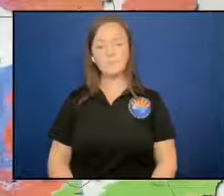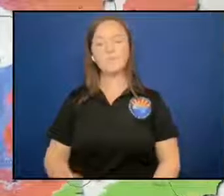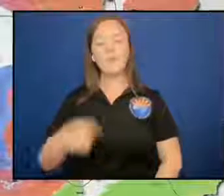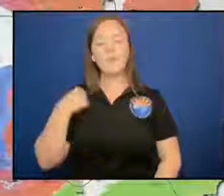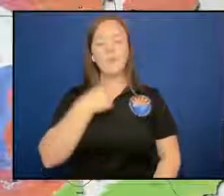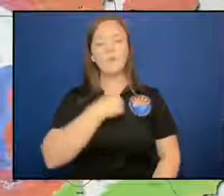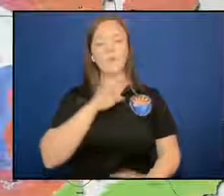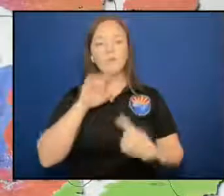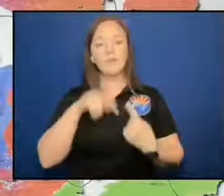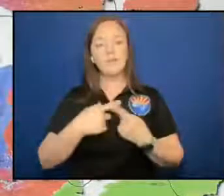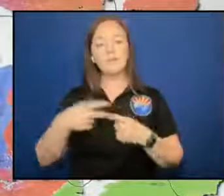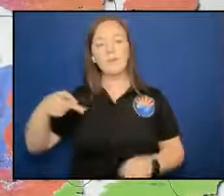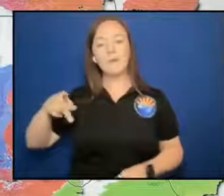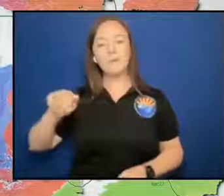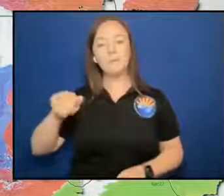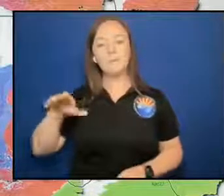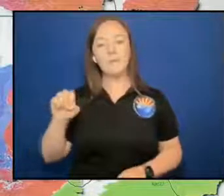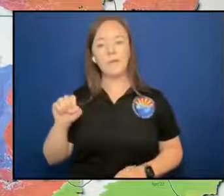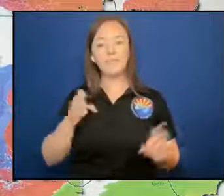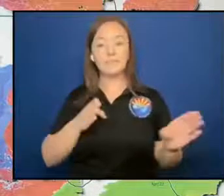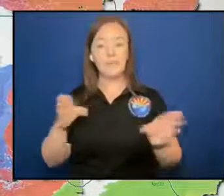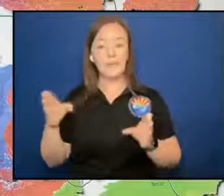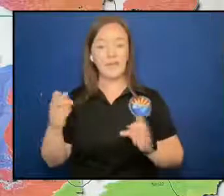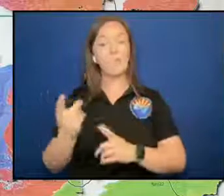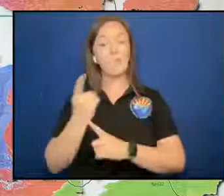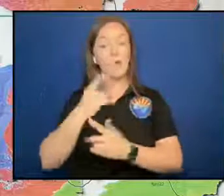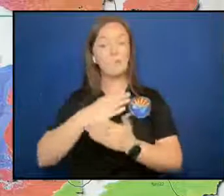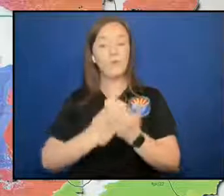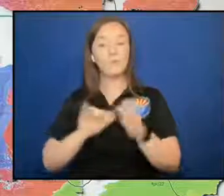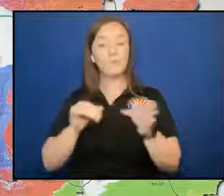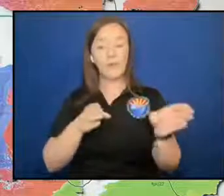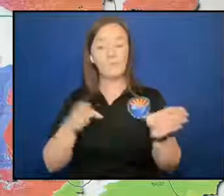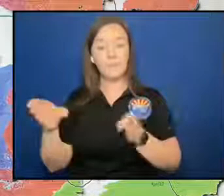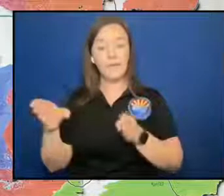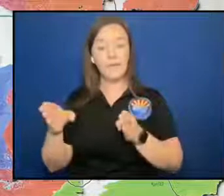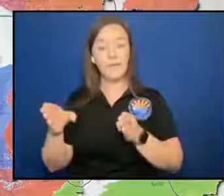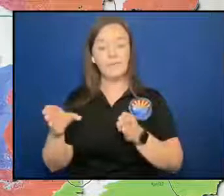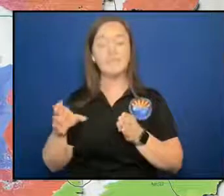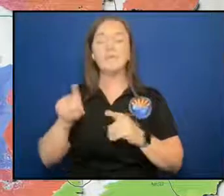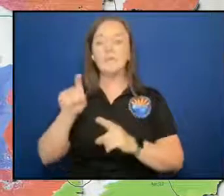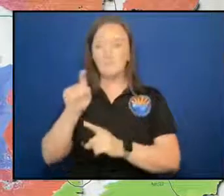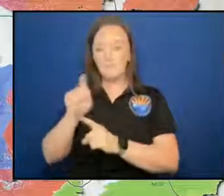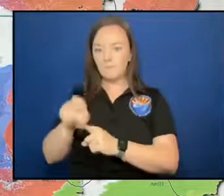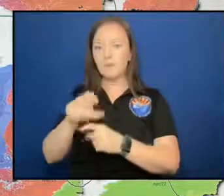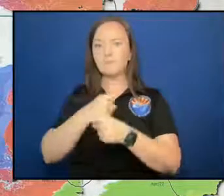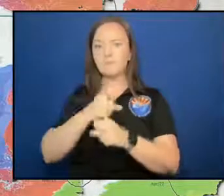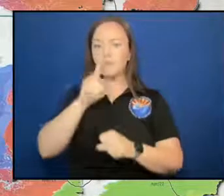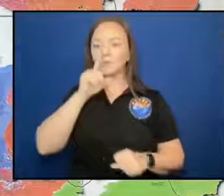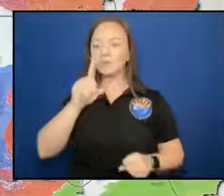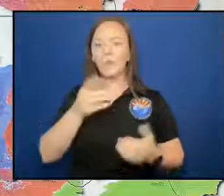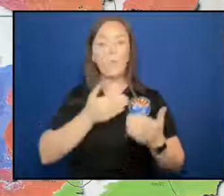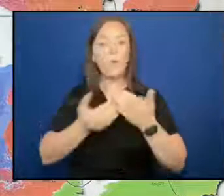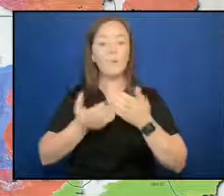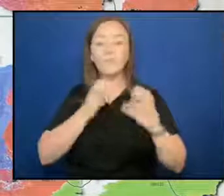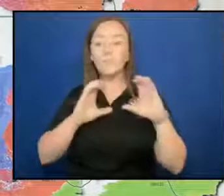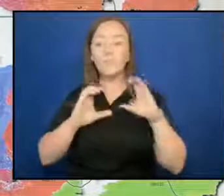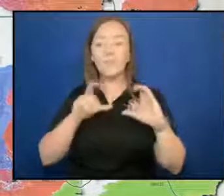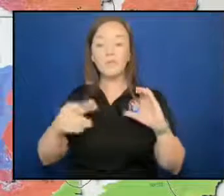NOW, AND SO MY HATS OFF TO ALL OF THOSE THAT ARE WORKING HARD TO PROVIDE MITIGATION MEASURES, SAND BAGS,